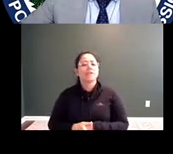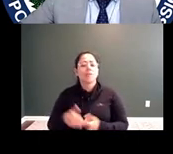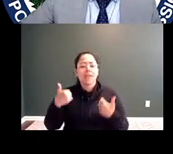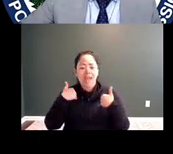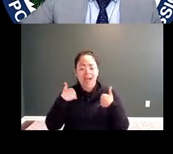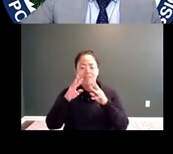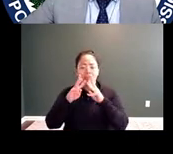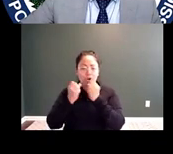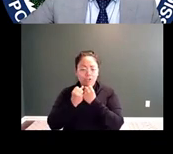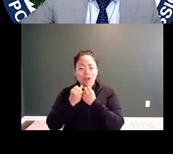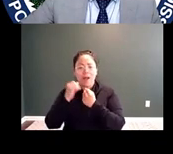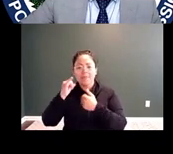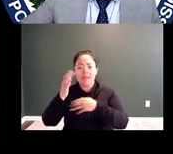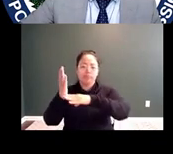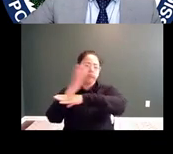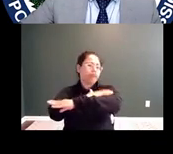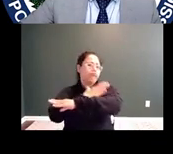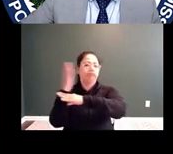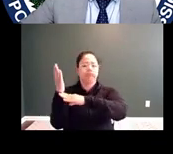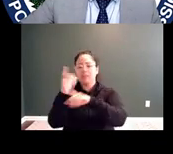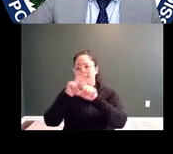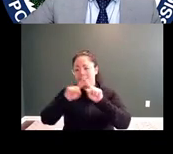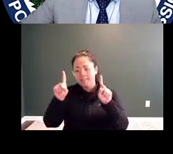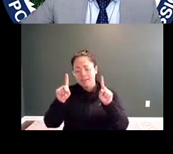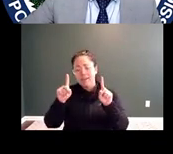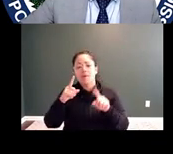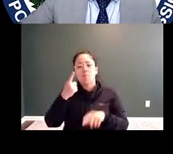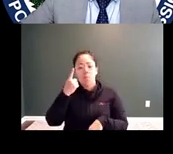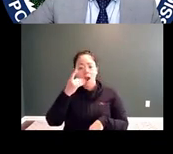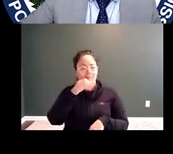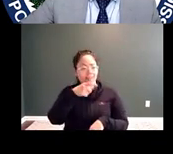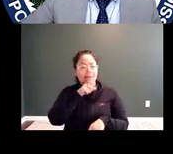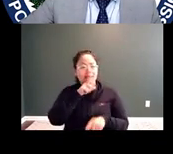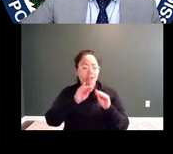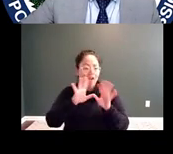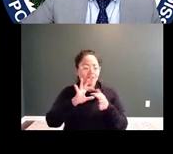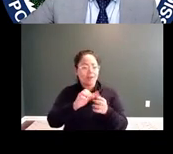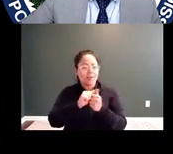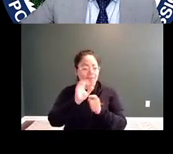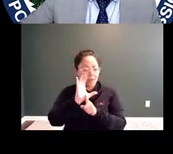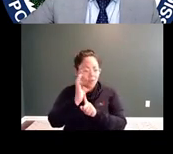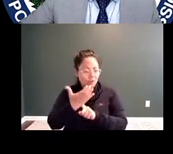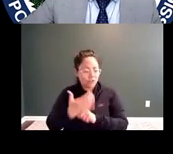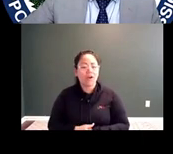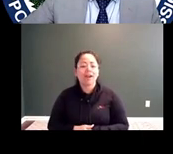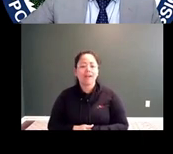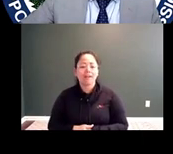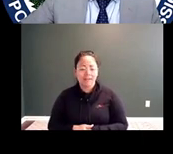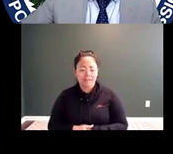that cover a whole mess of different things, but one of them obviously is related to culture. Excuse me.